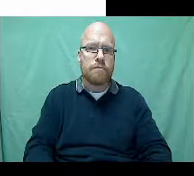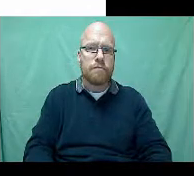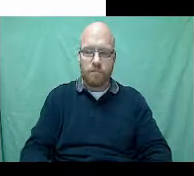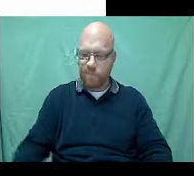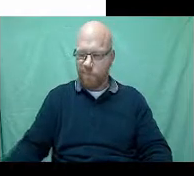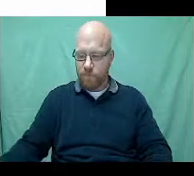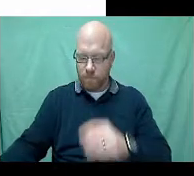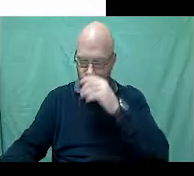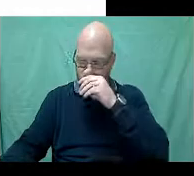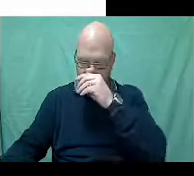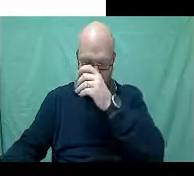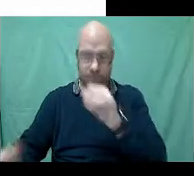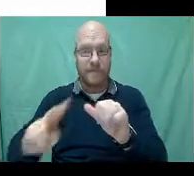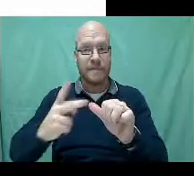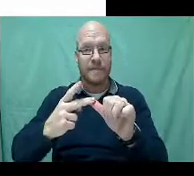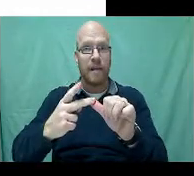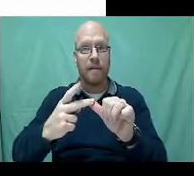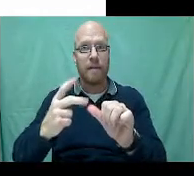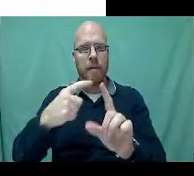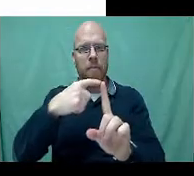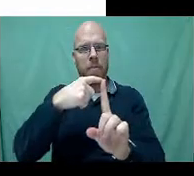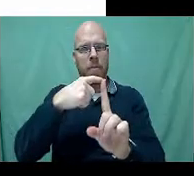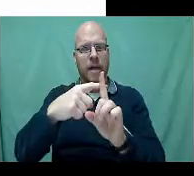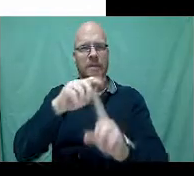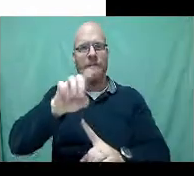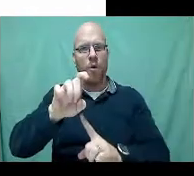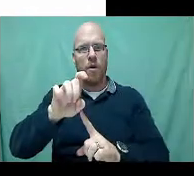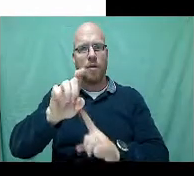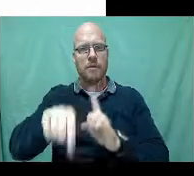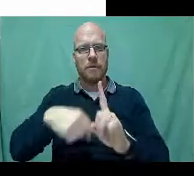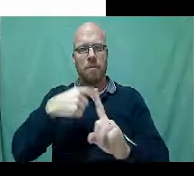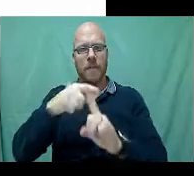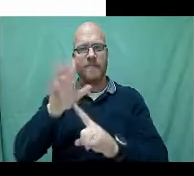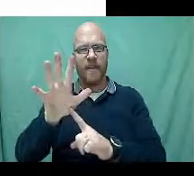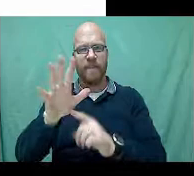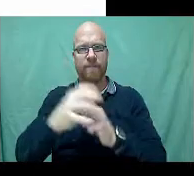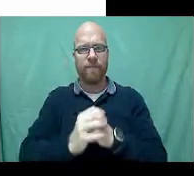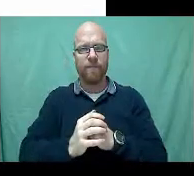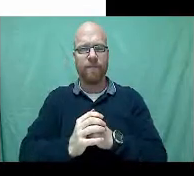Now, our second pair we have a positive 4x plus 5.